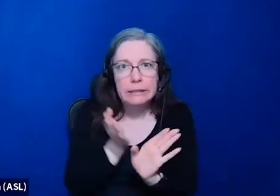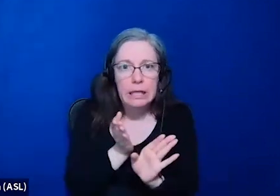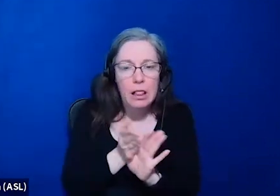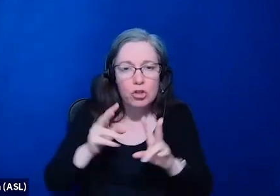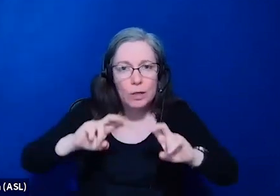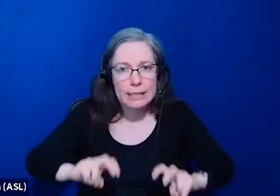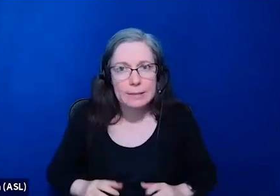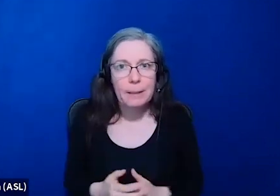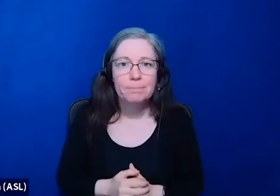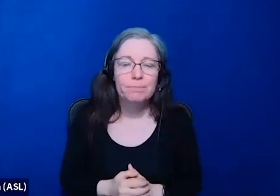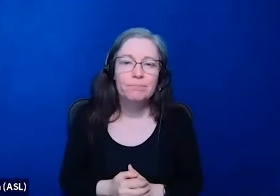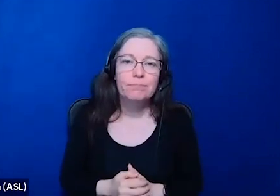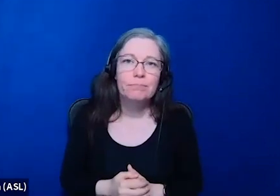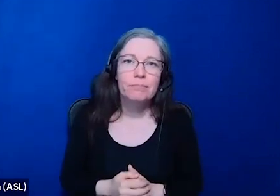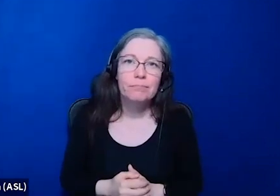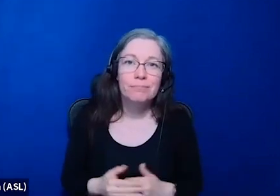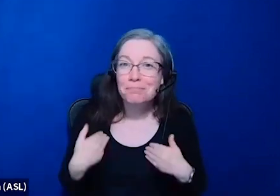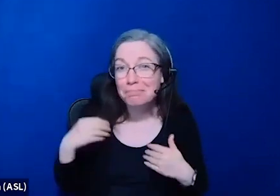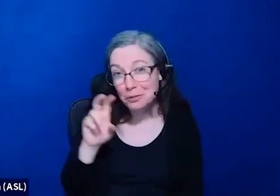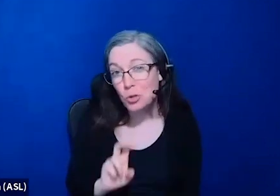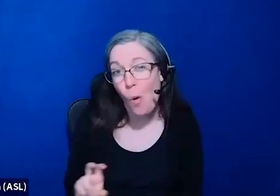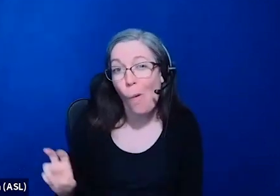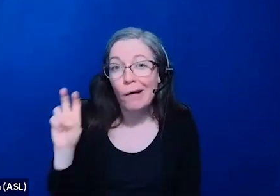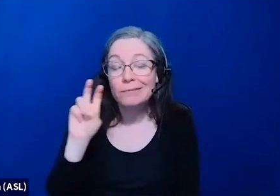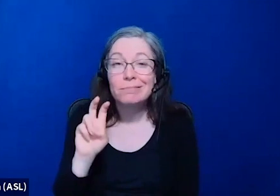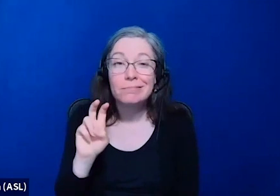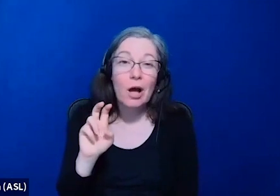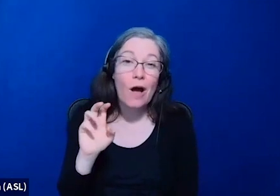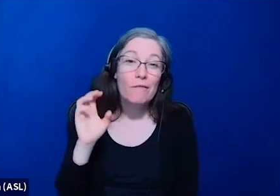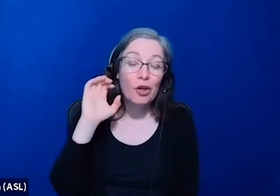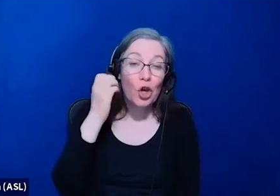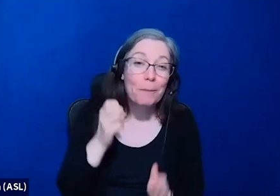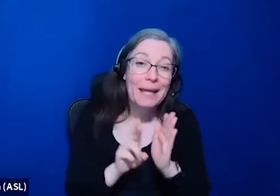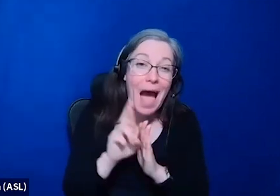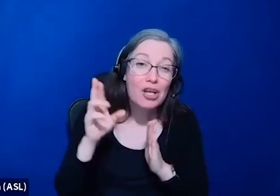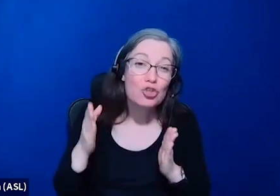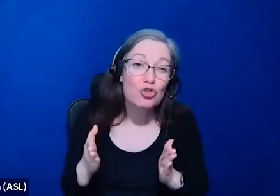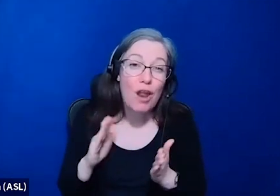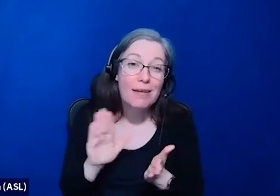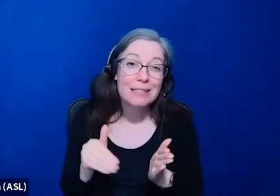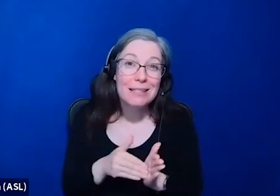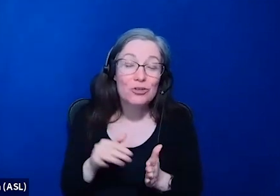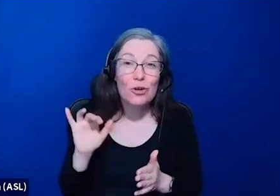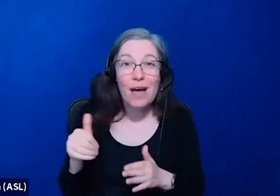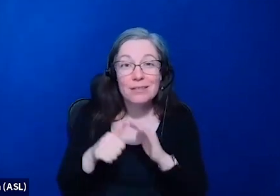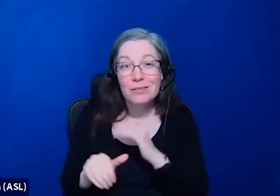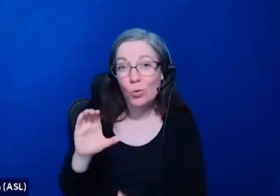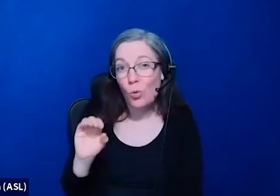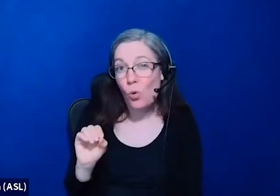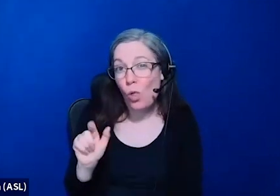We had a tour of the European Astronaut Center. This is the Colombia training module. This is a photo of me